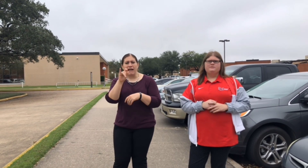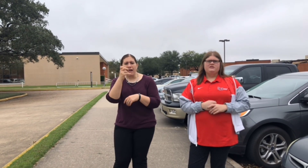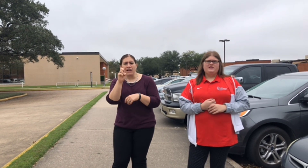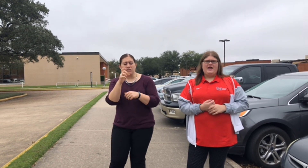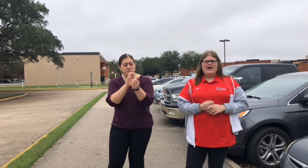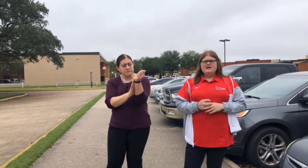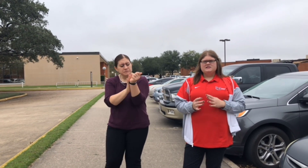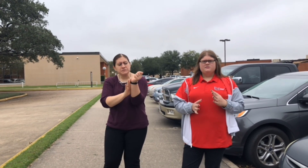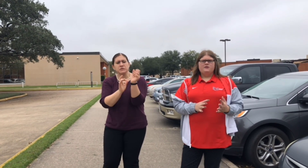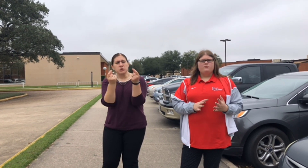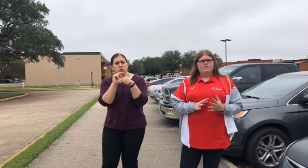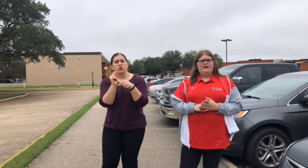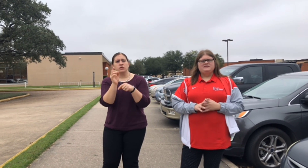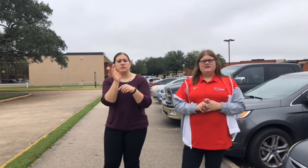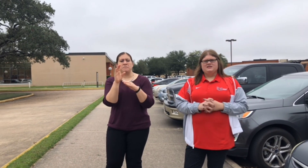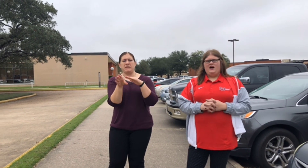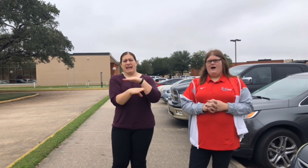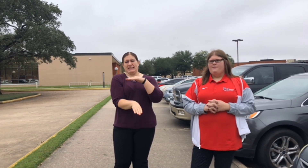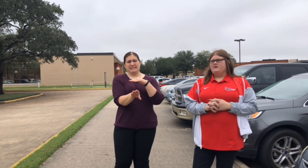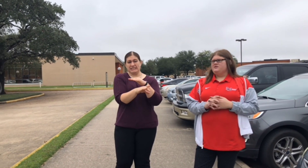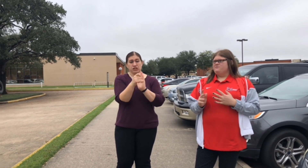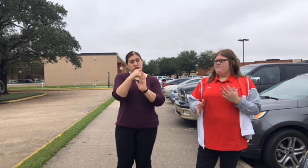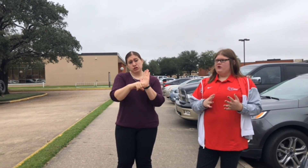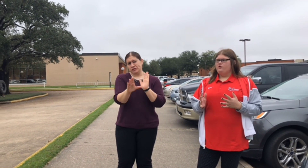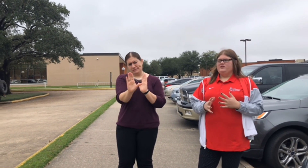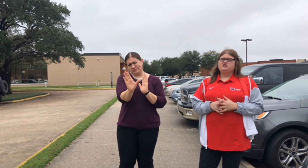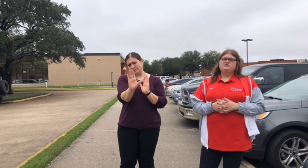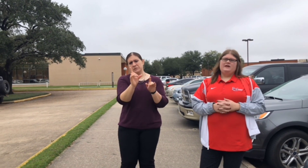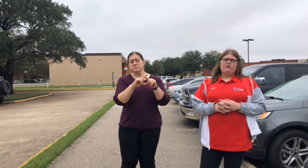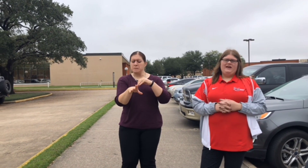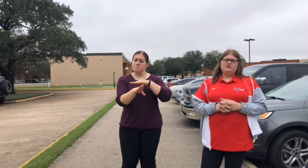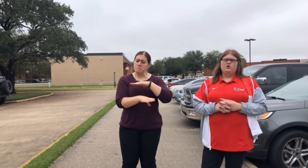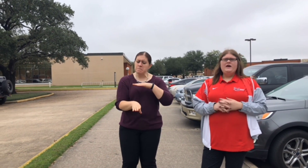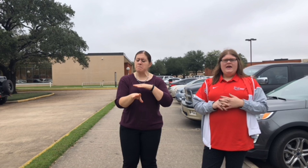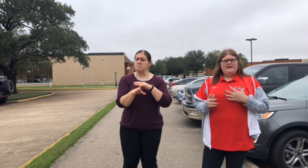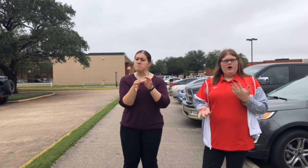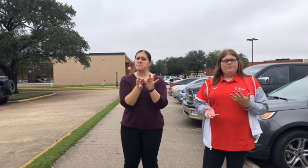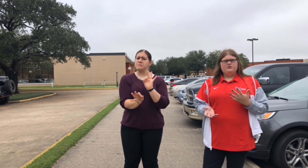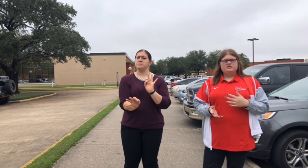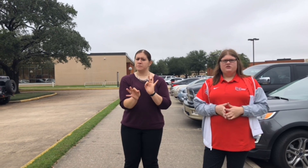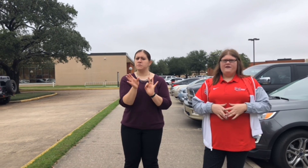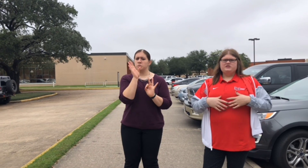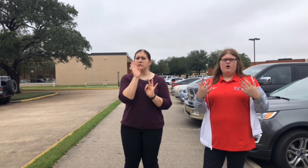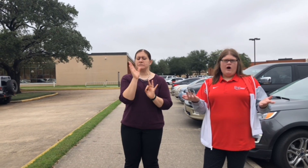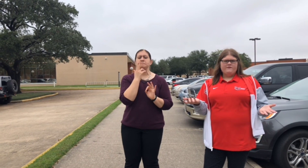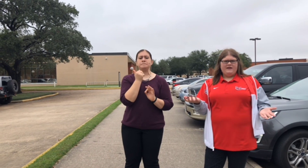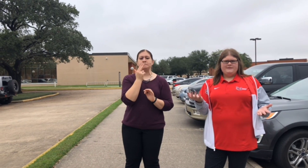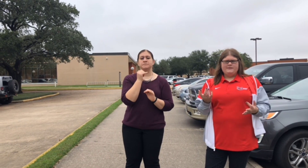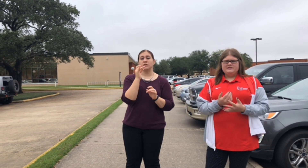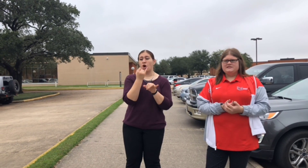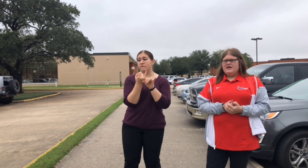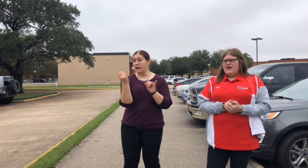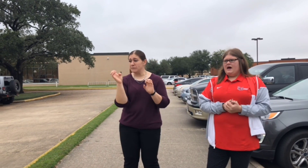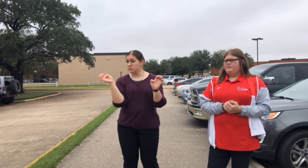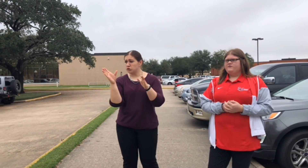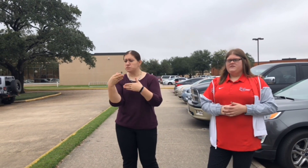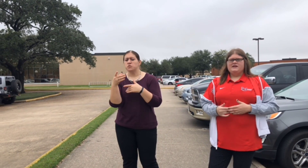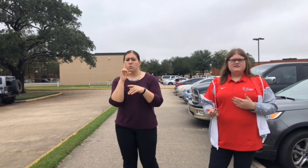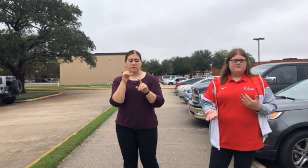something like that - some of the more basic medical issues - they will handle and help you so you don't have to go off-campus. If they think it's something